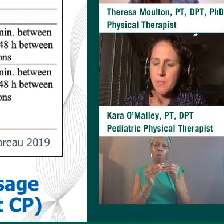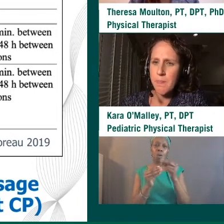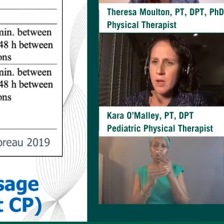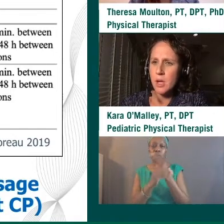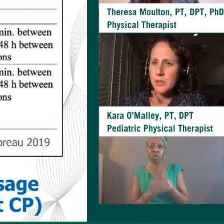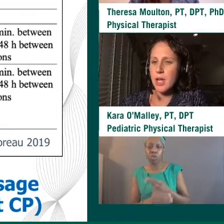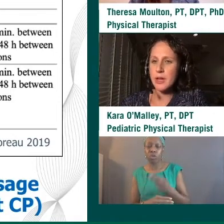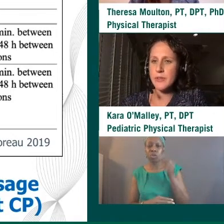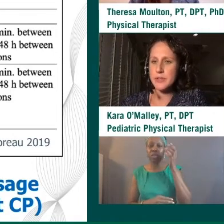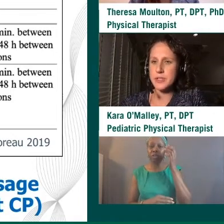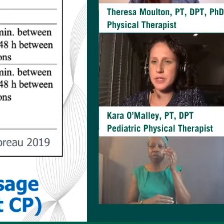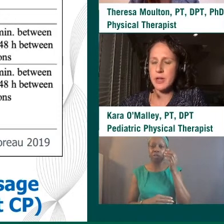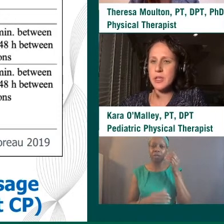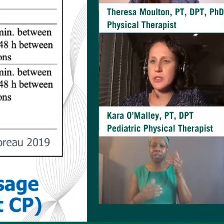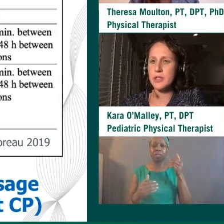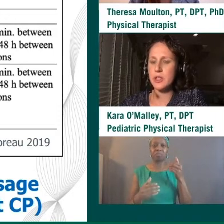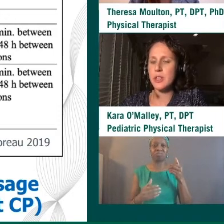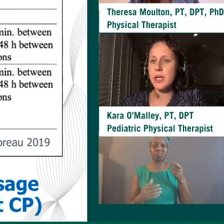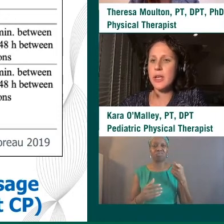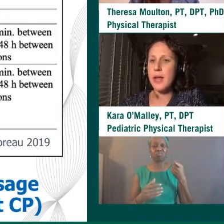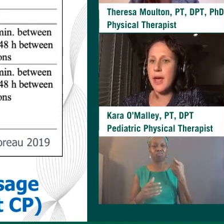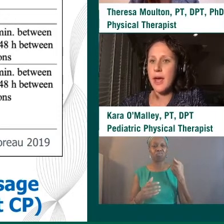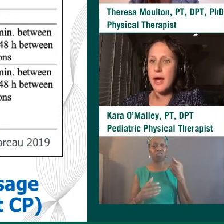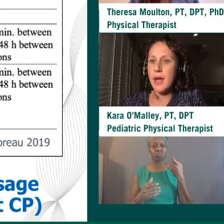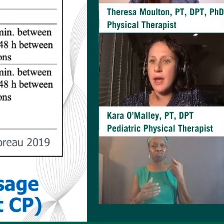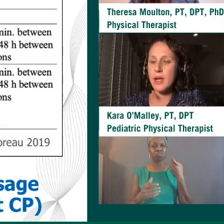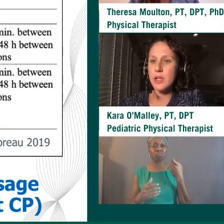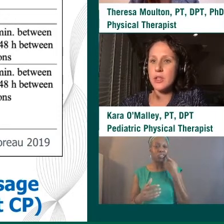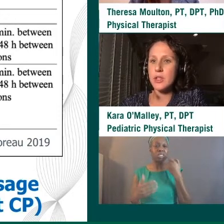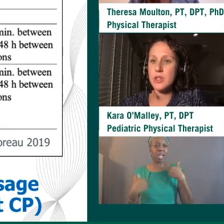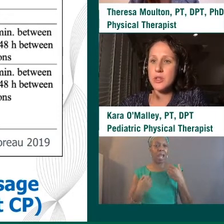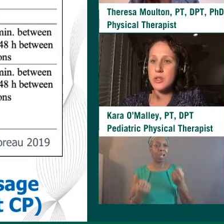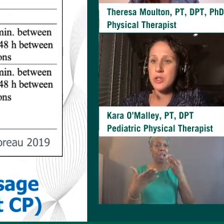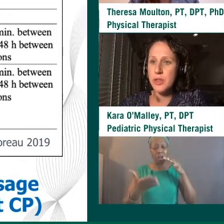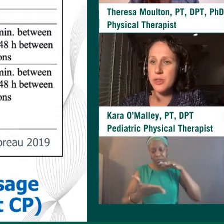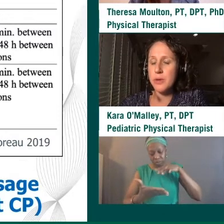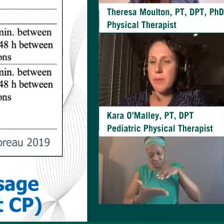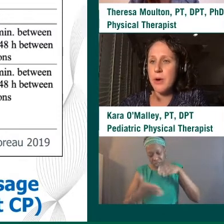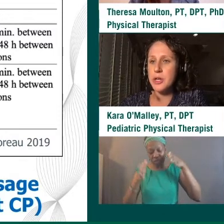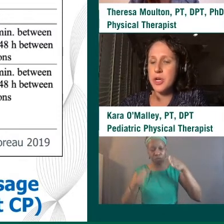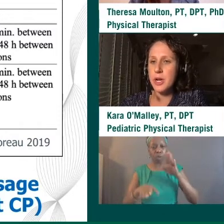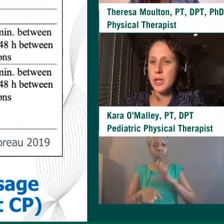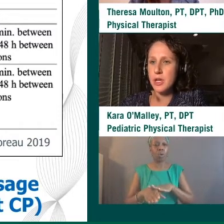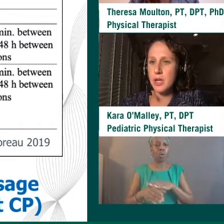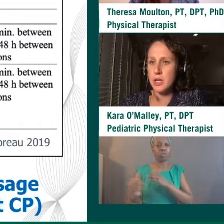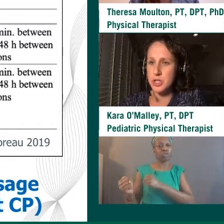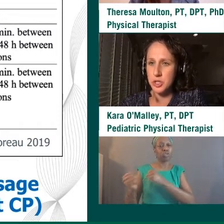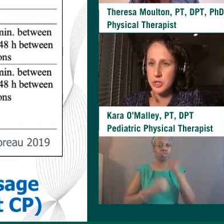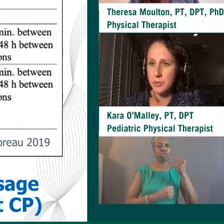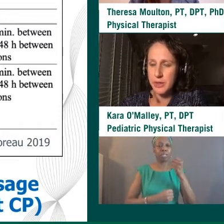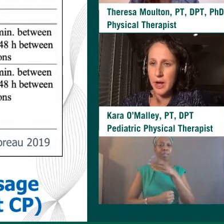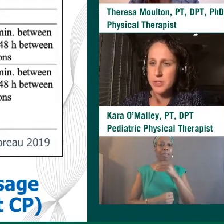There's been a lot of studies, looking at strength and power training in children with LCP.